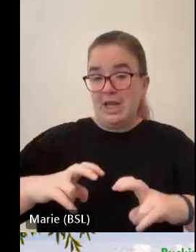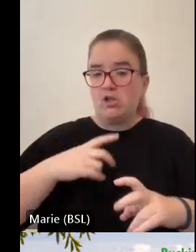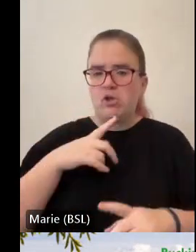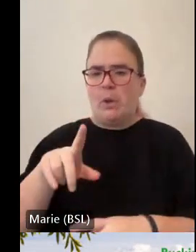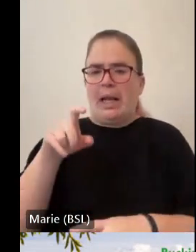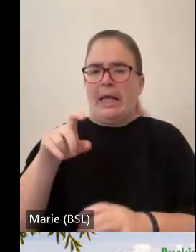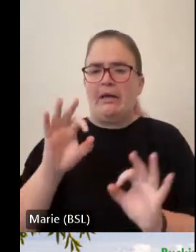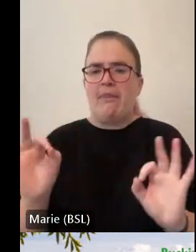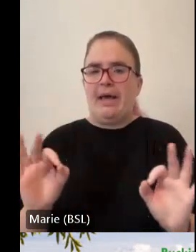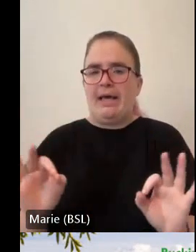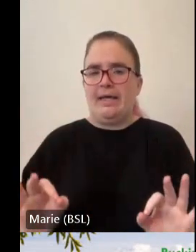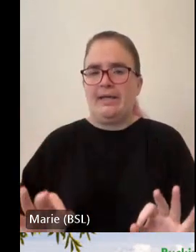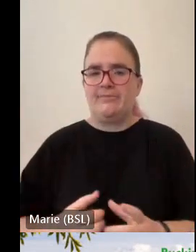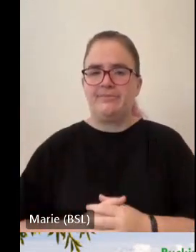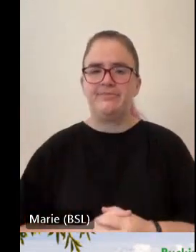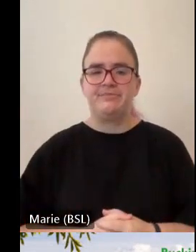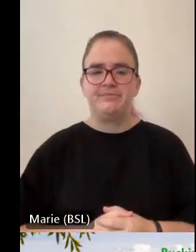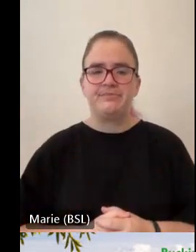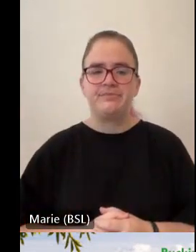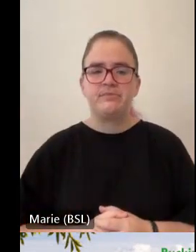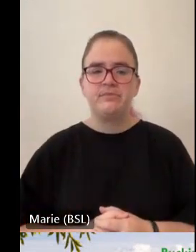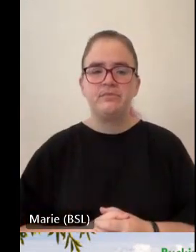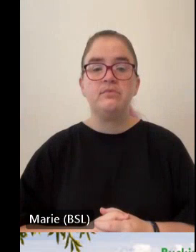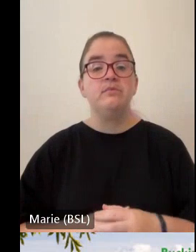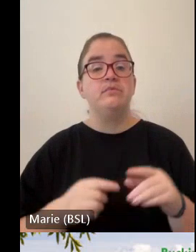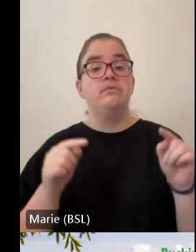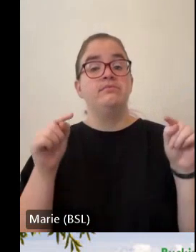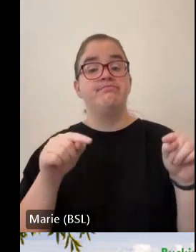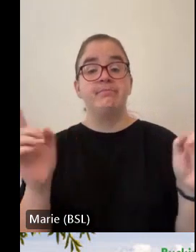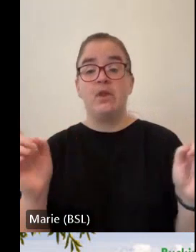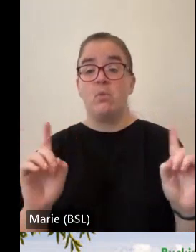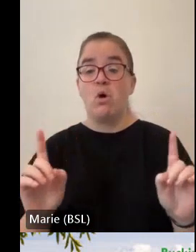Don't click on anything and here we have the joys of.